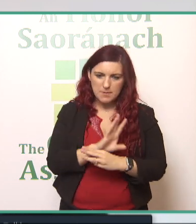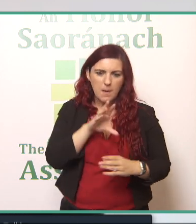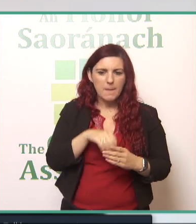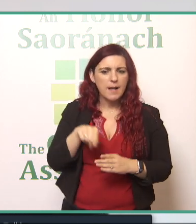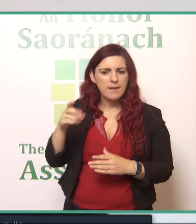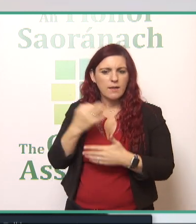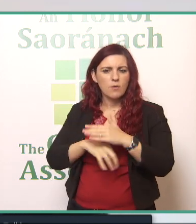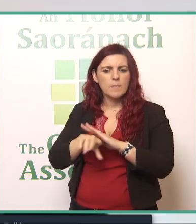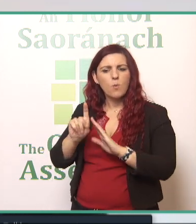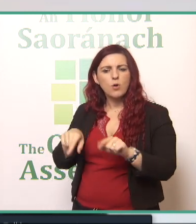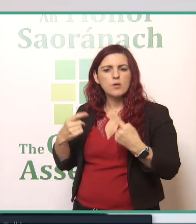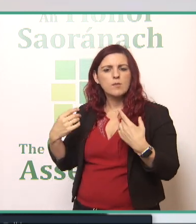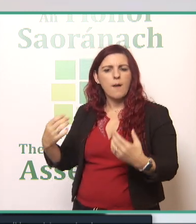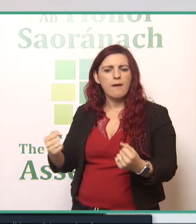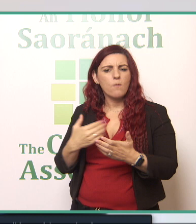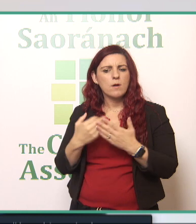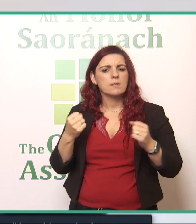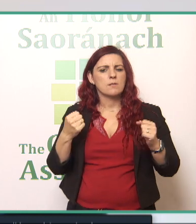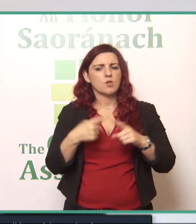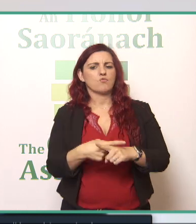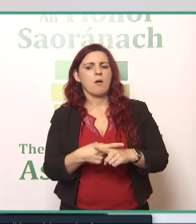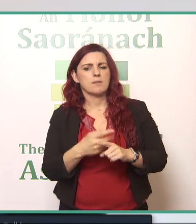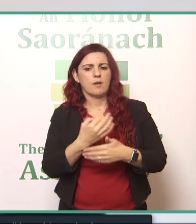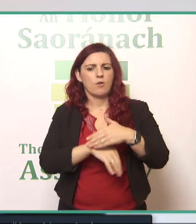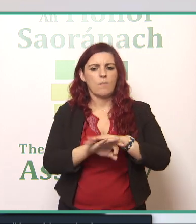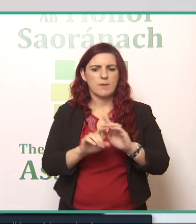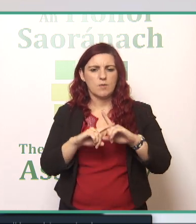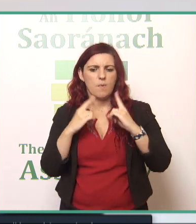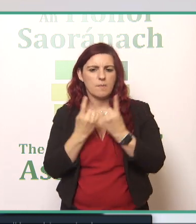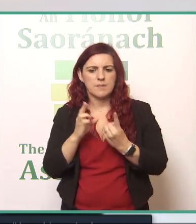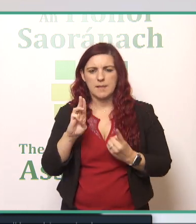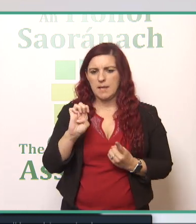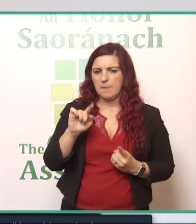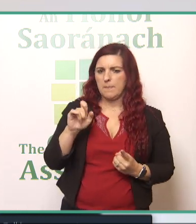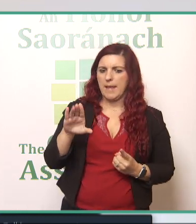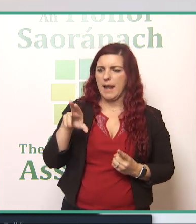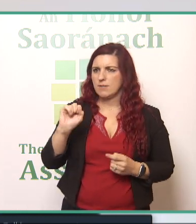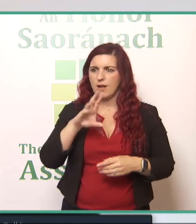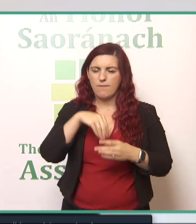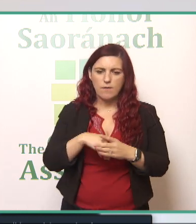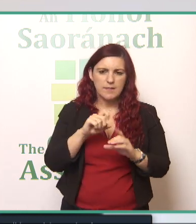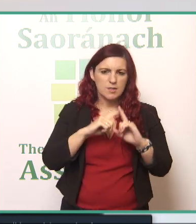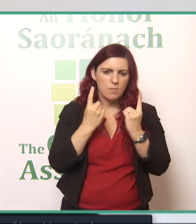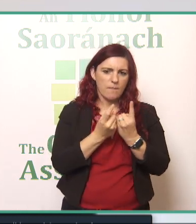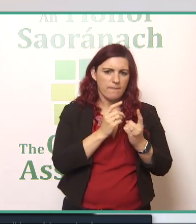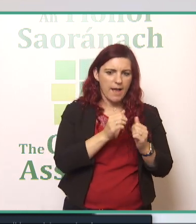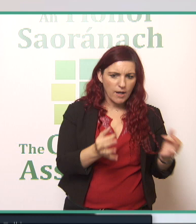of the challenges I think we have is they're Crossing government Apartments Peak lands are involved in the Department of Agriculture the department of energy the department of local